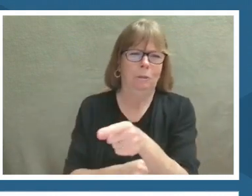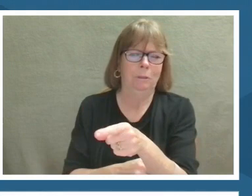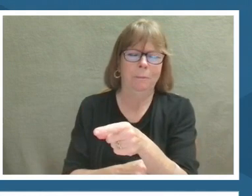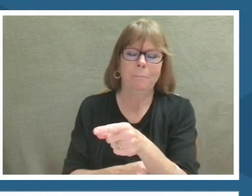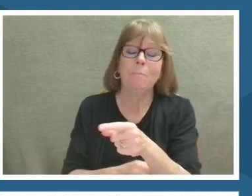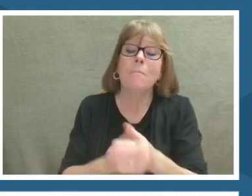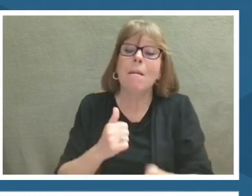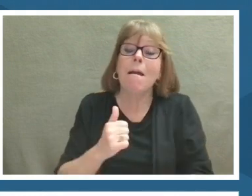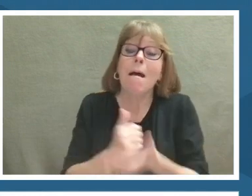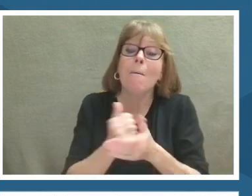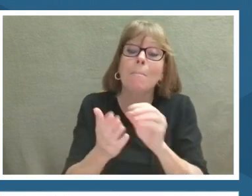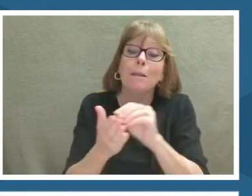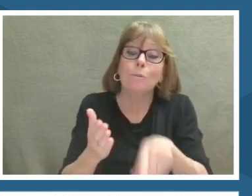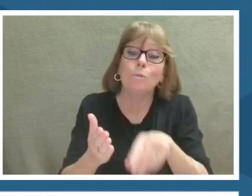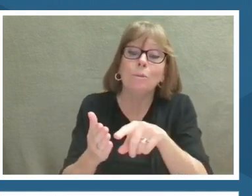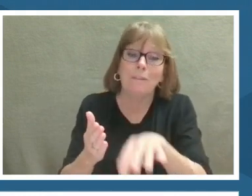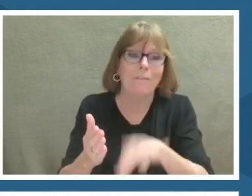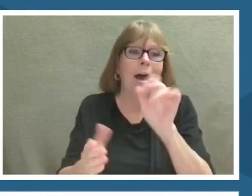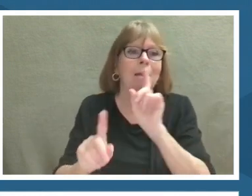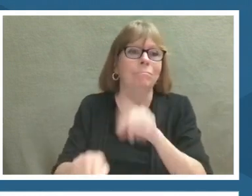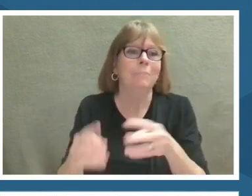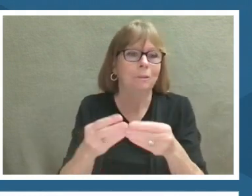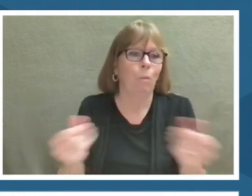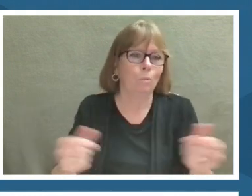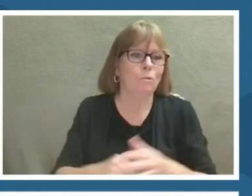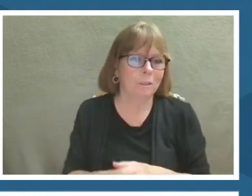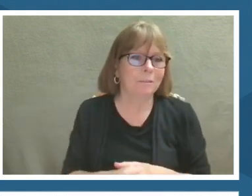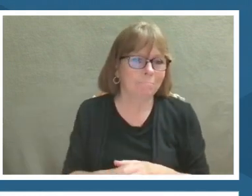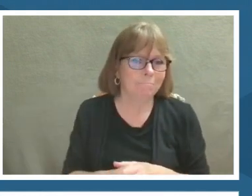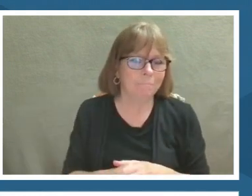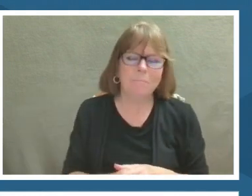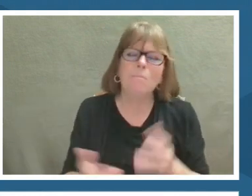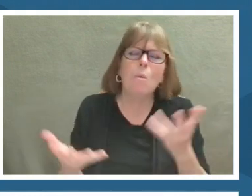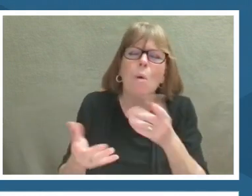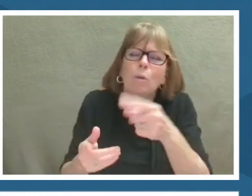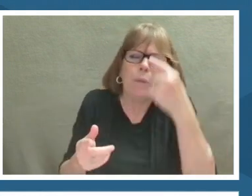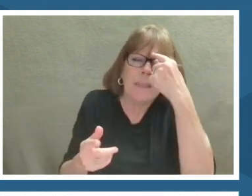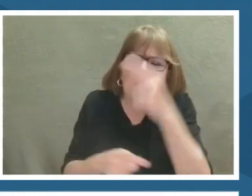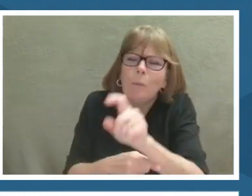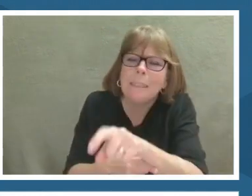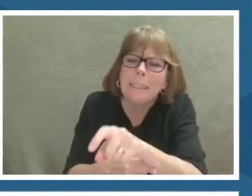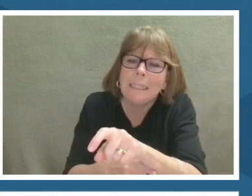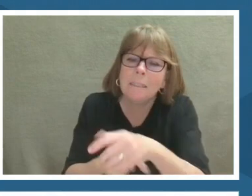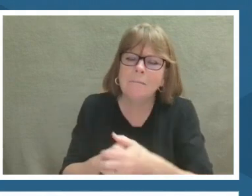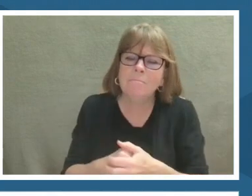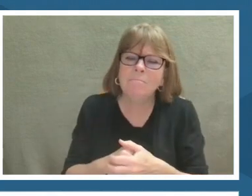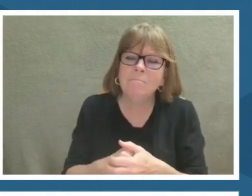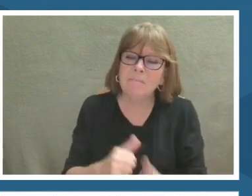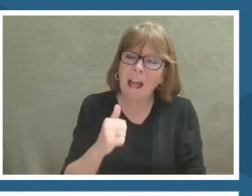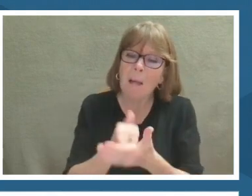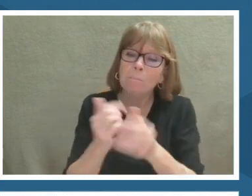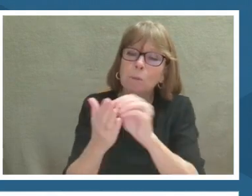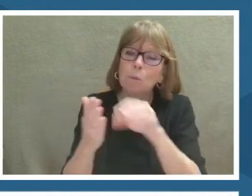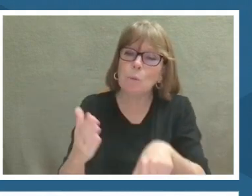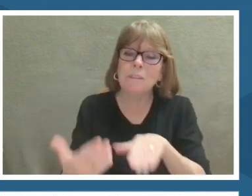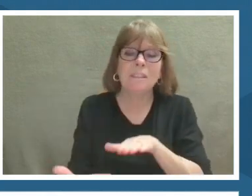these solutions so what do you believe is needed to help students address